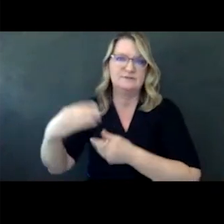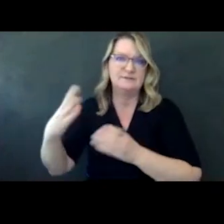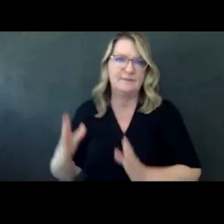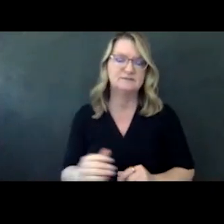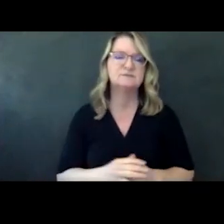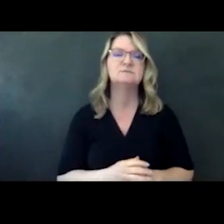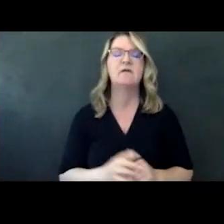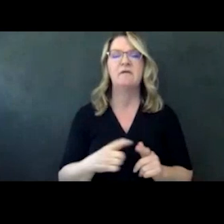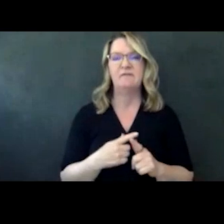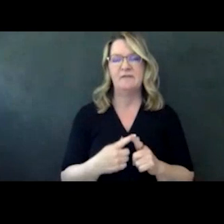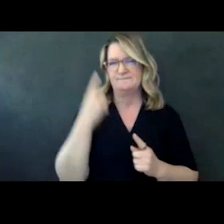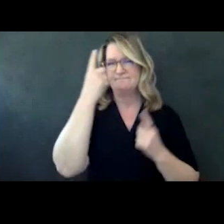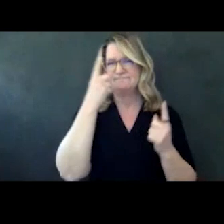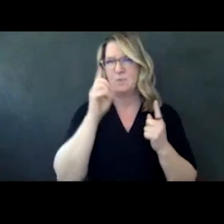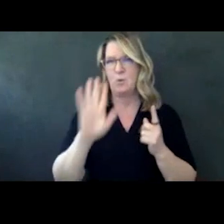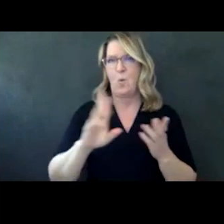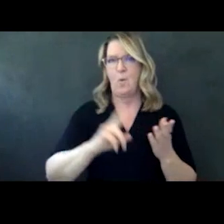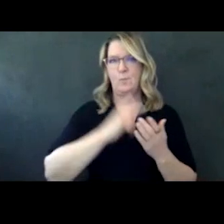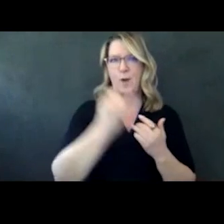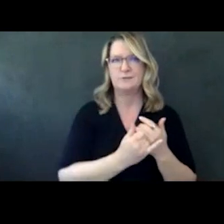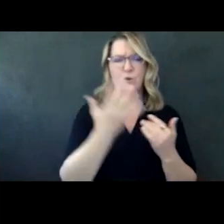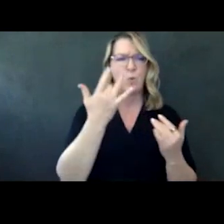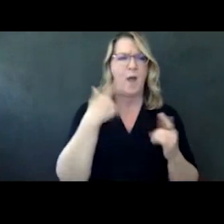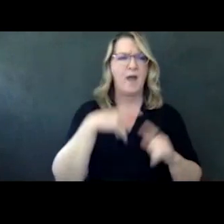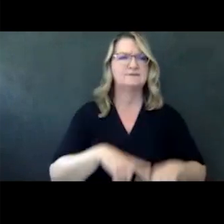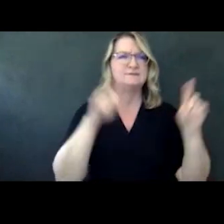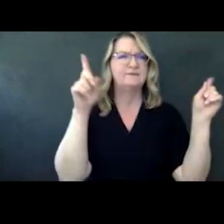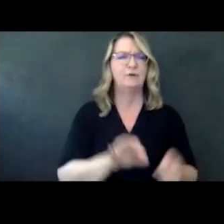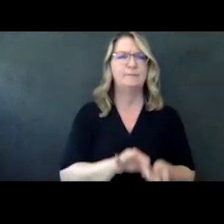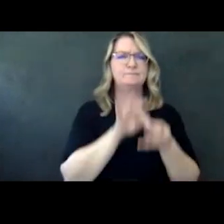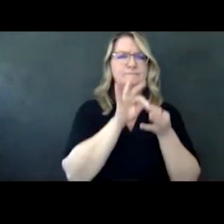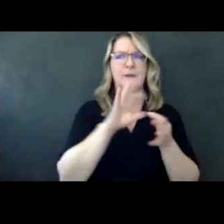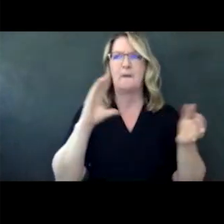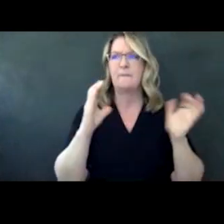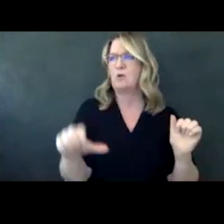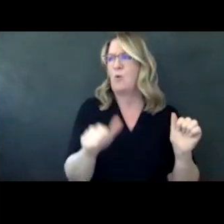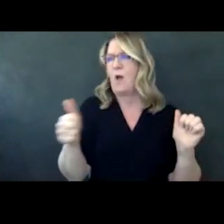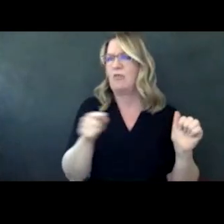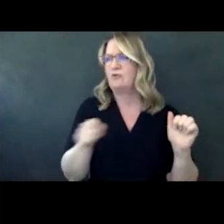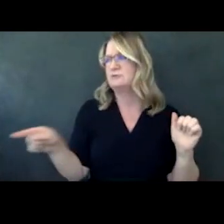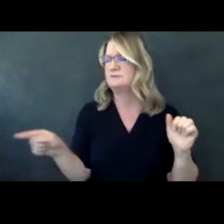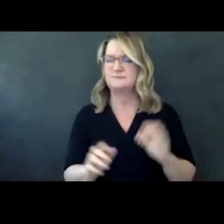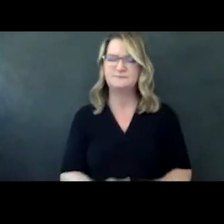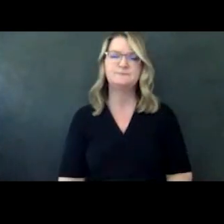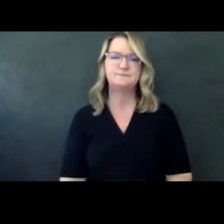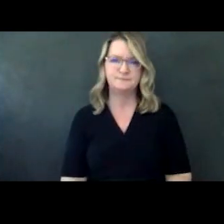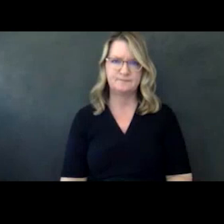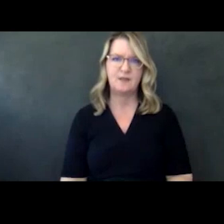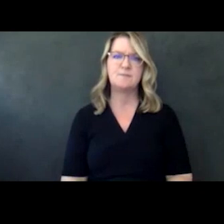sets your project apart from similar organizations in your space. These are the building blocks of a